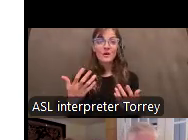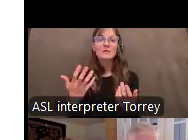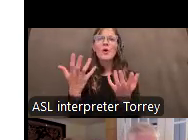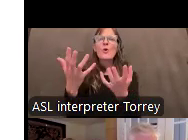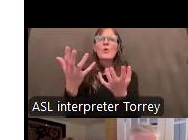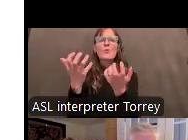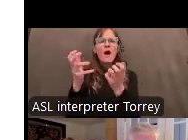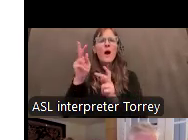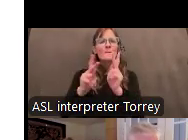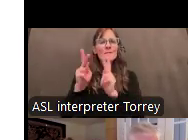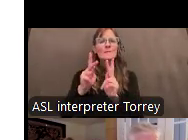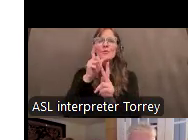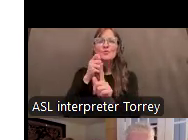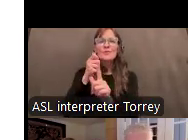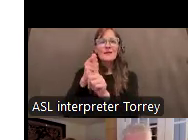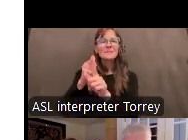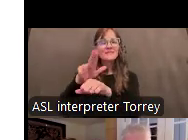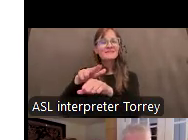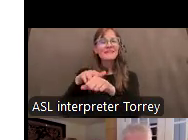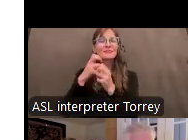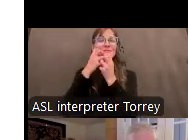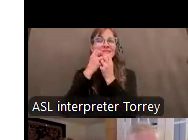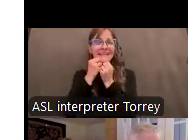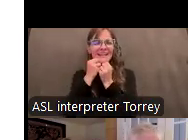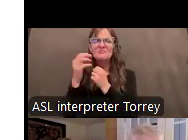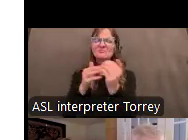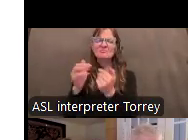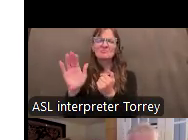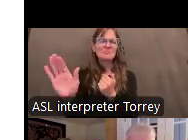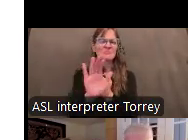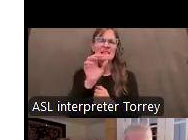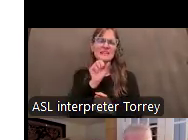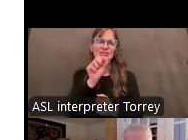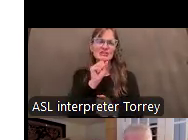to start their healthcare career for free as a certified direct care professional.